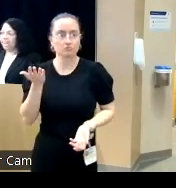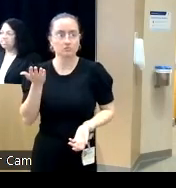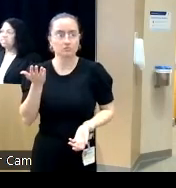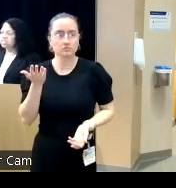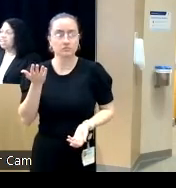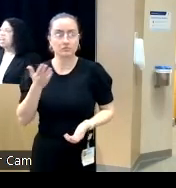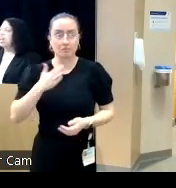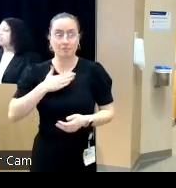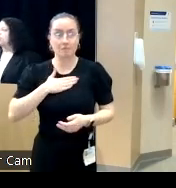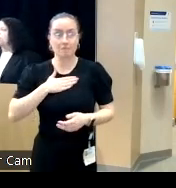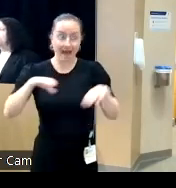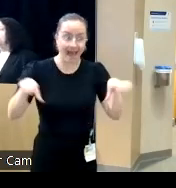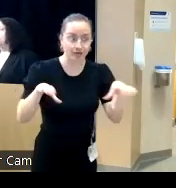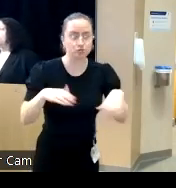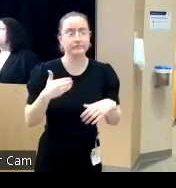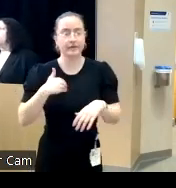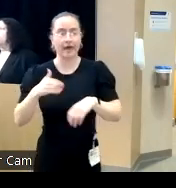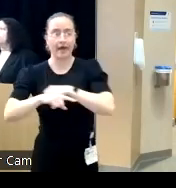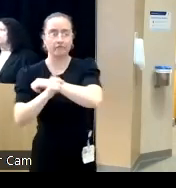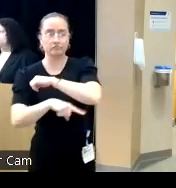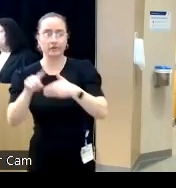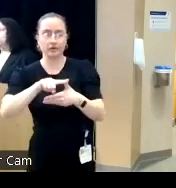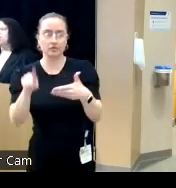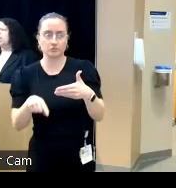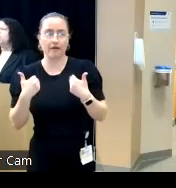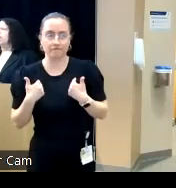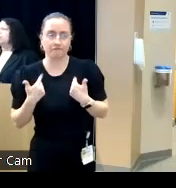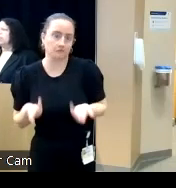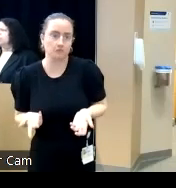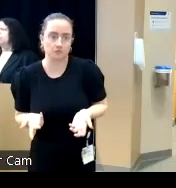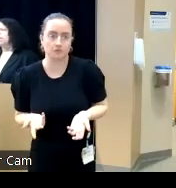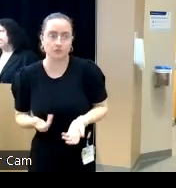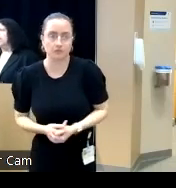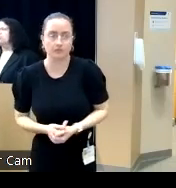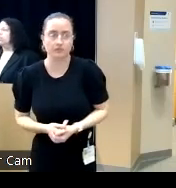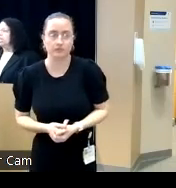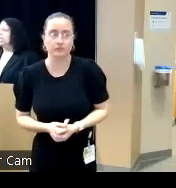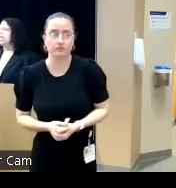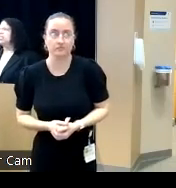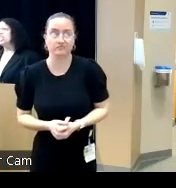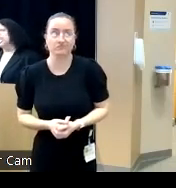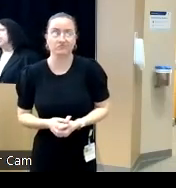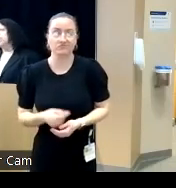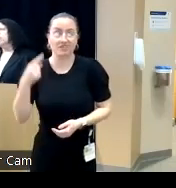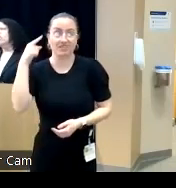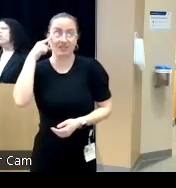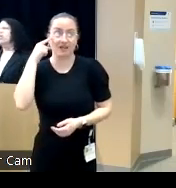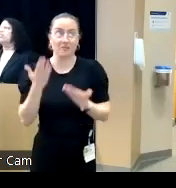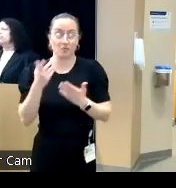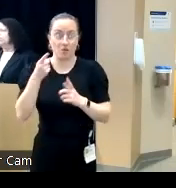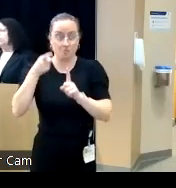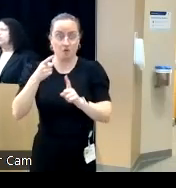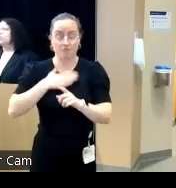to actions and so there was a point in my life where I may not have been as clear or understood